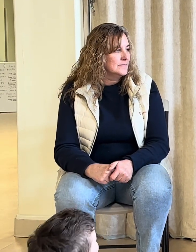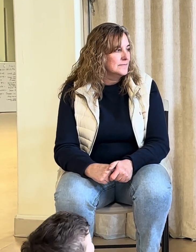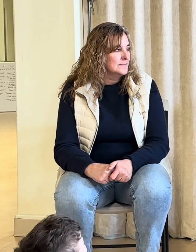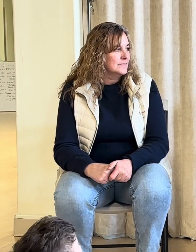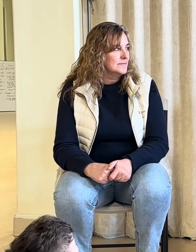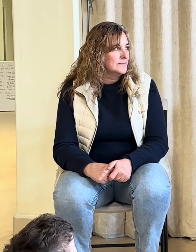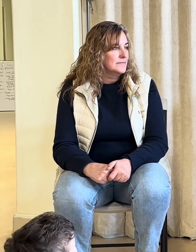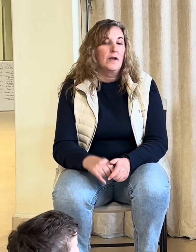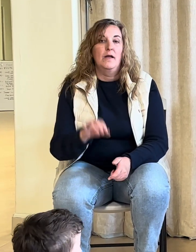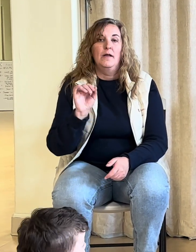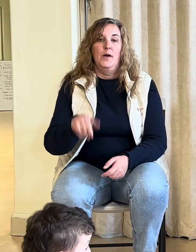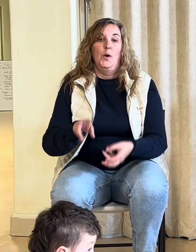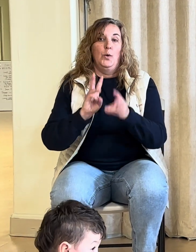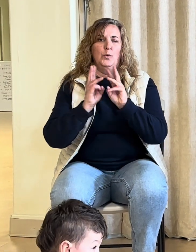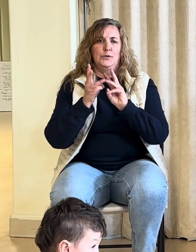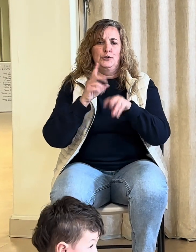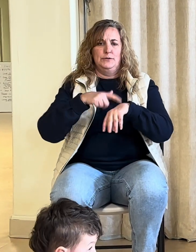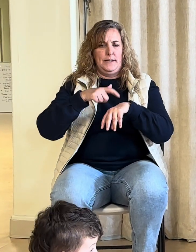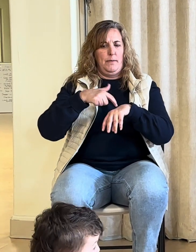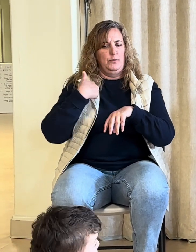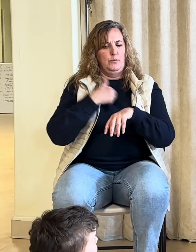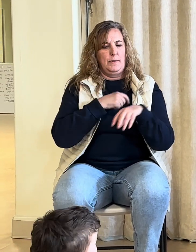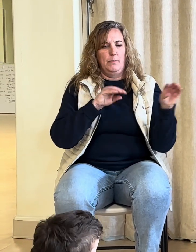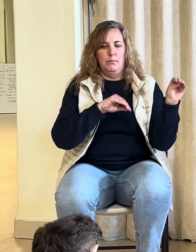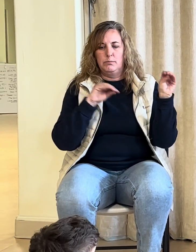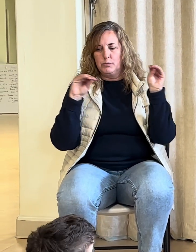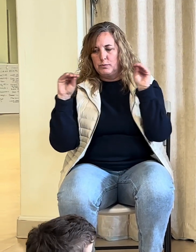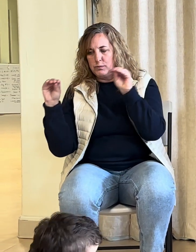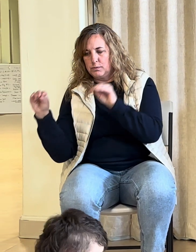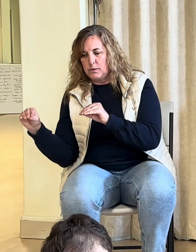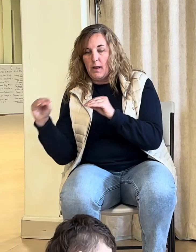That was the winter we moved away from the building and the block and